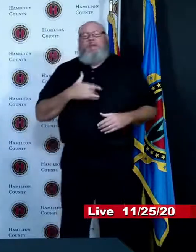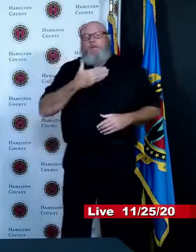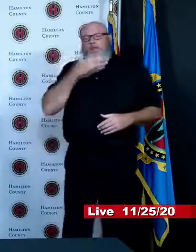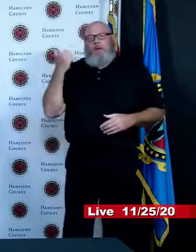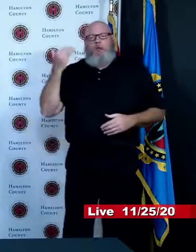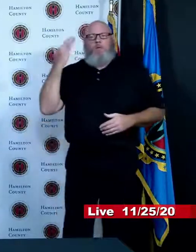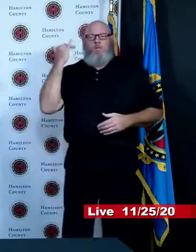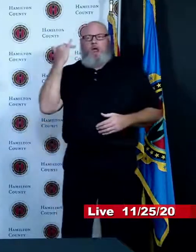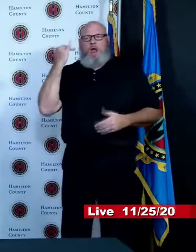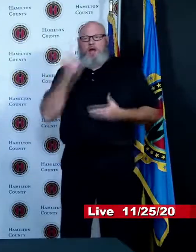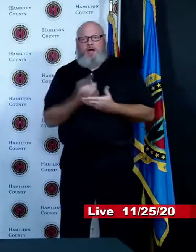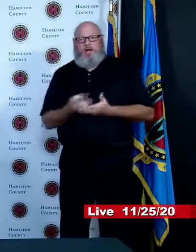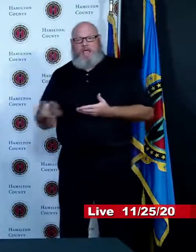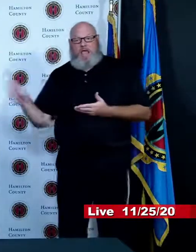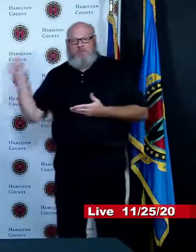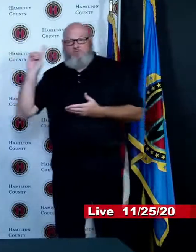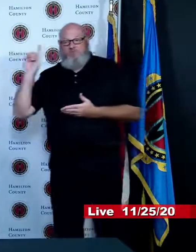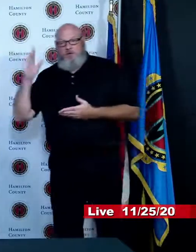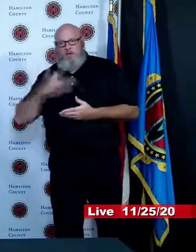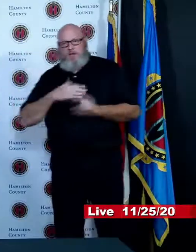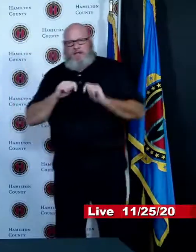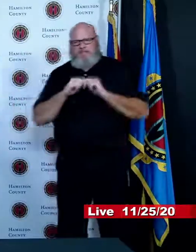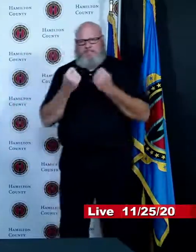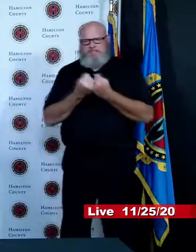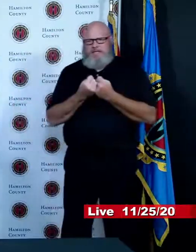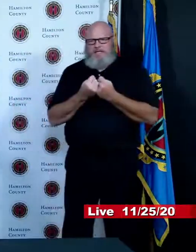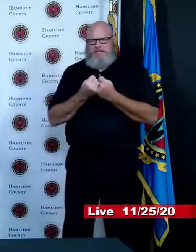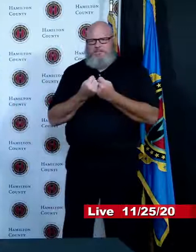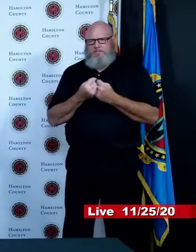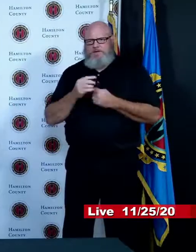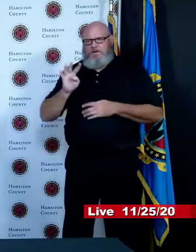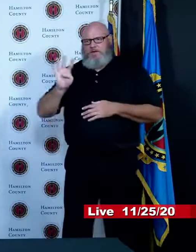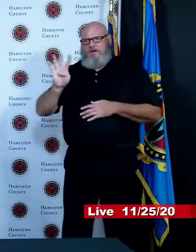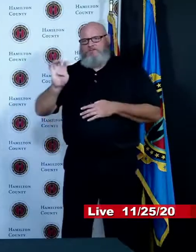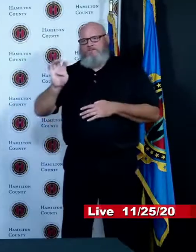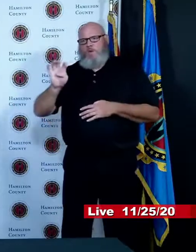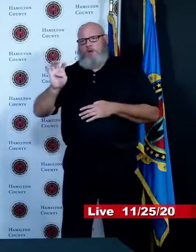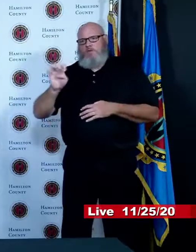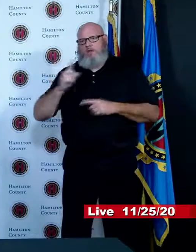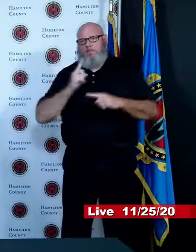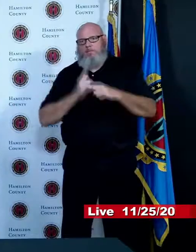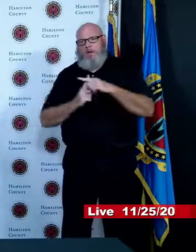team was having to manage this week we're closer to 330 cases so my team is actually